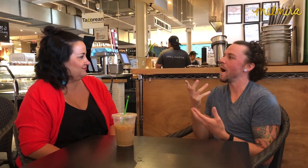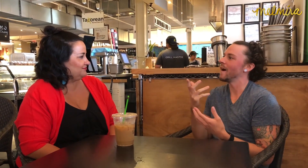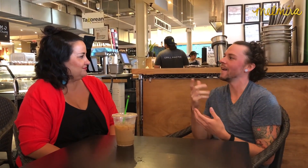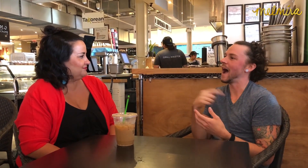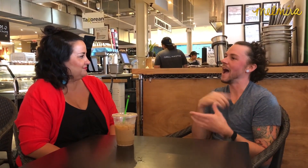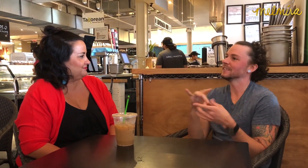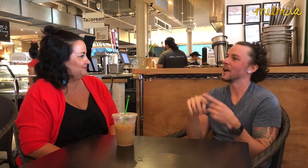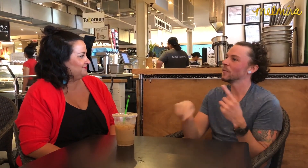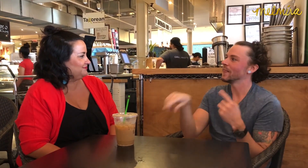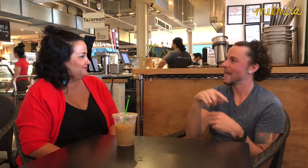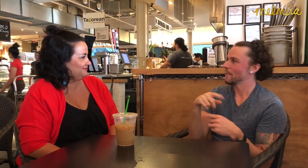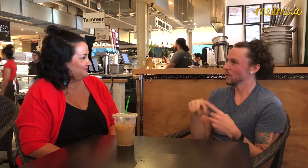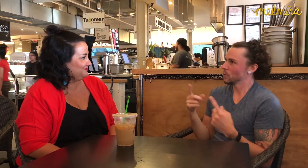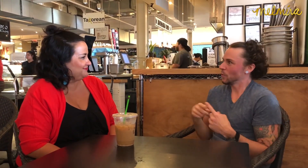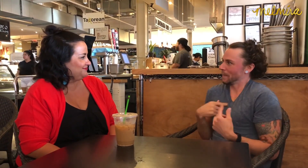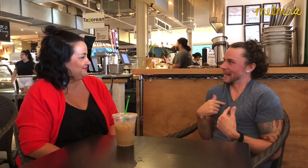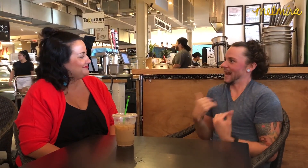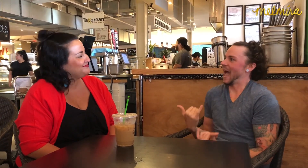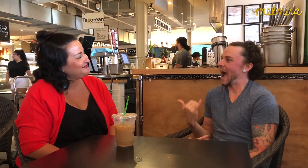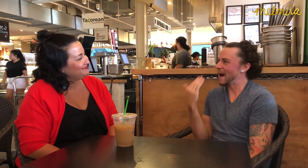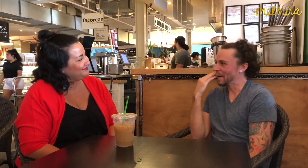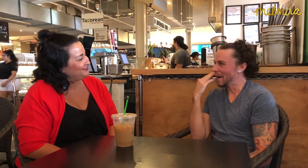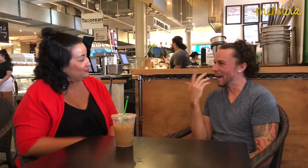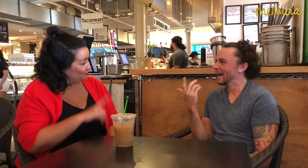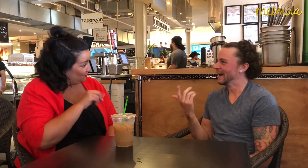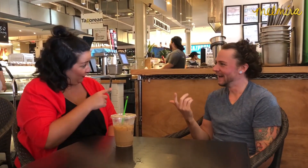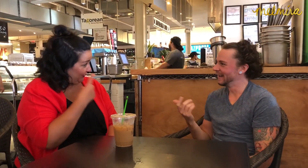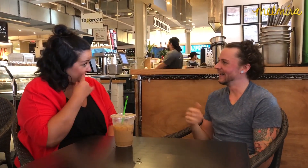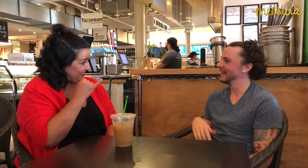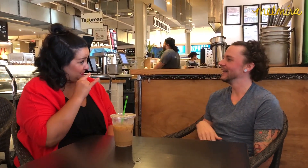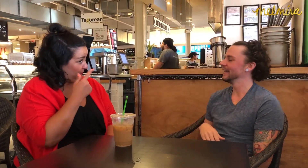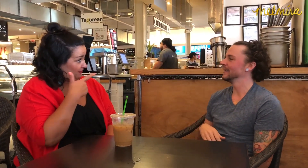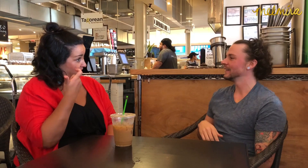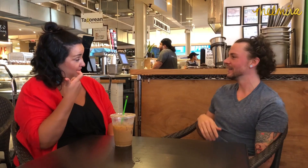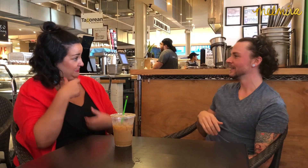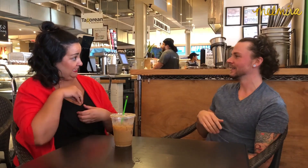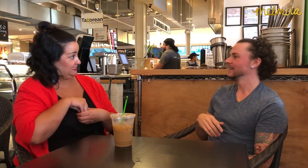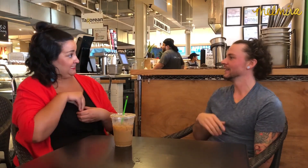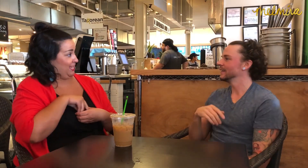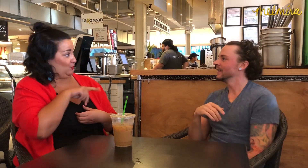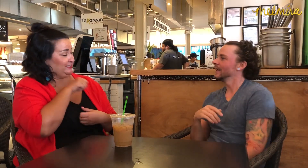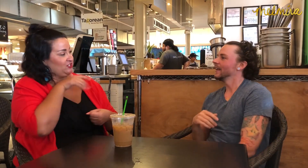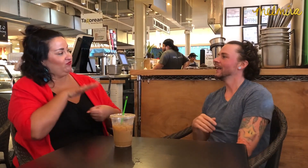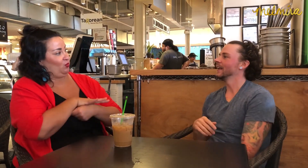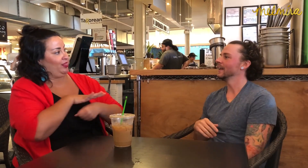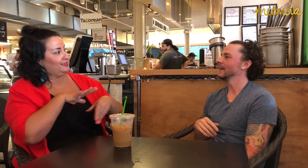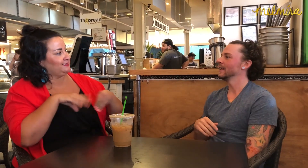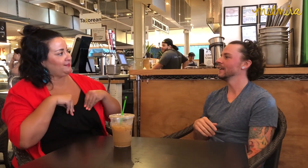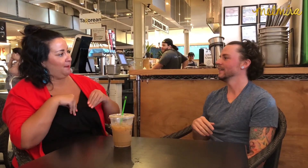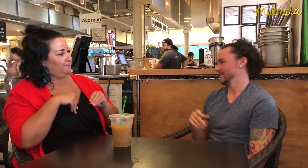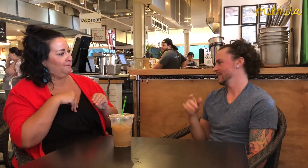People are doing the same thing to me now, what I did to other people...you know. Do you think it's because, inside, you didn't fully accept it, so in turn,